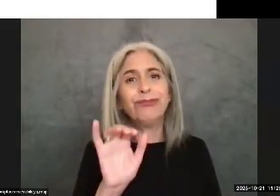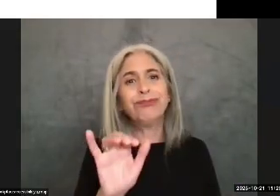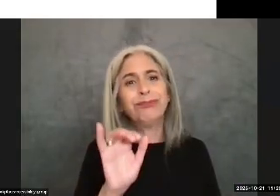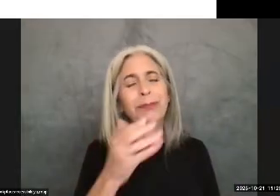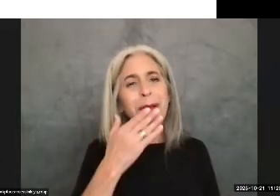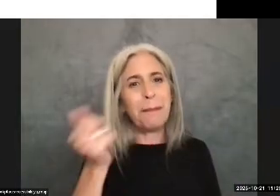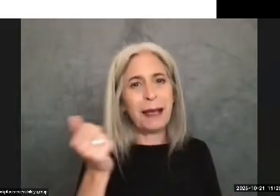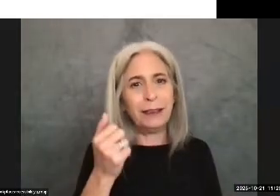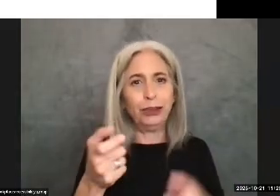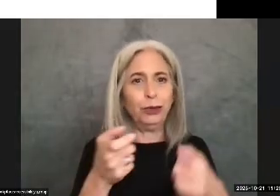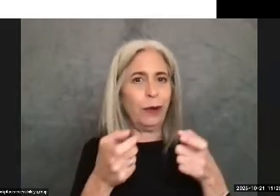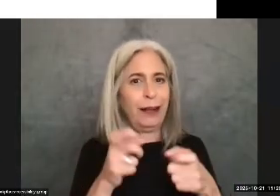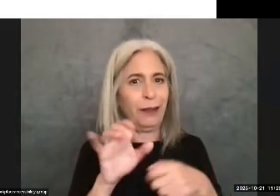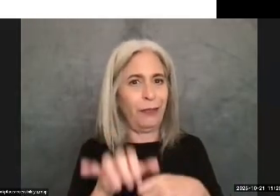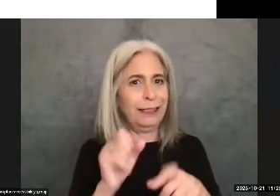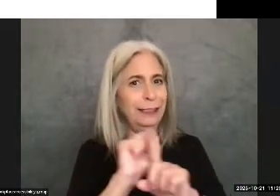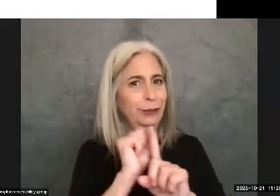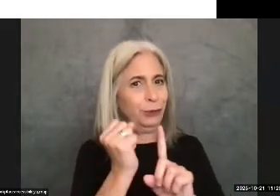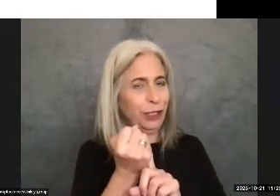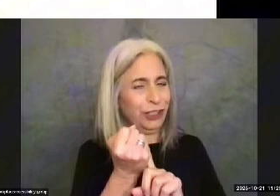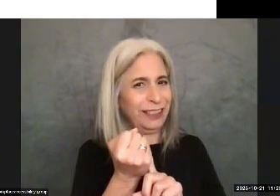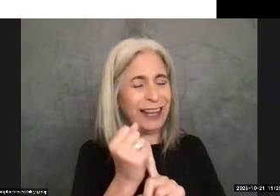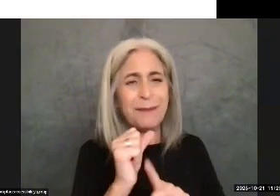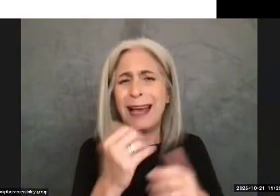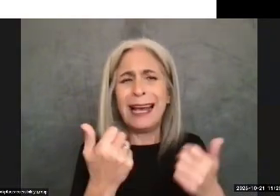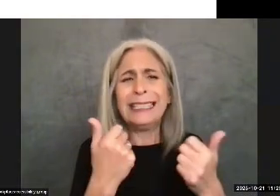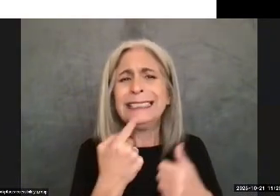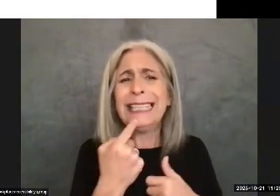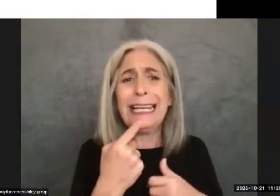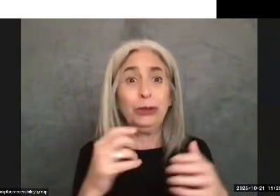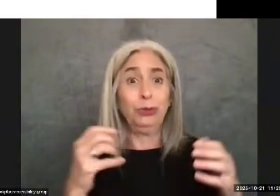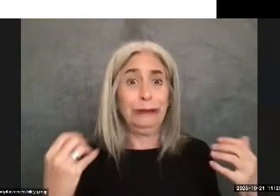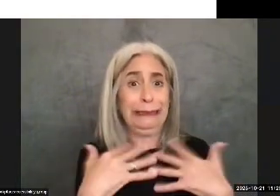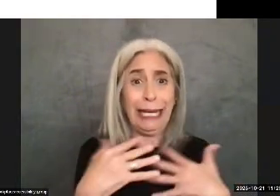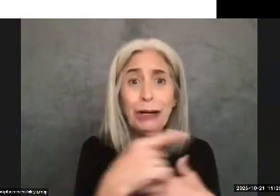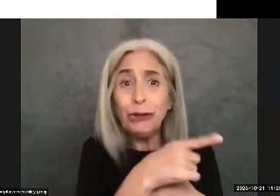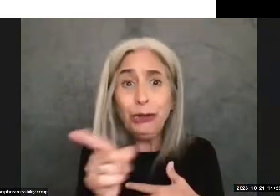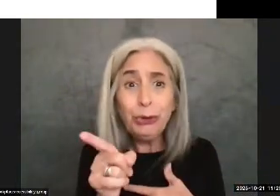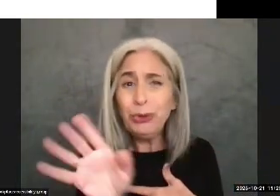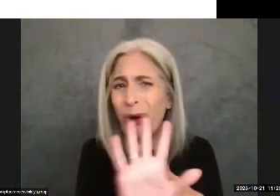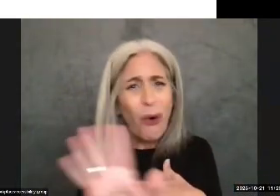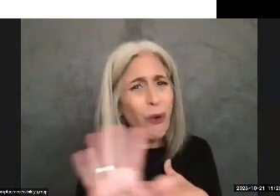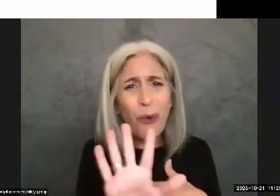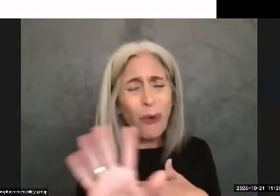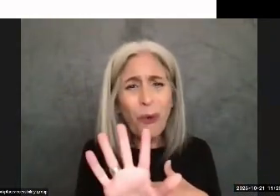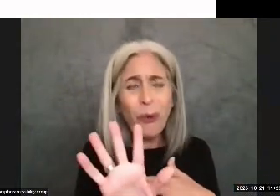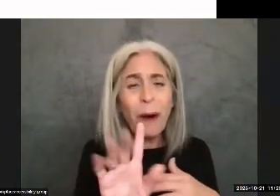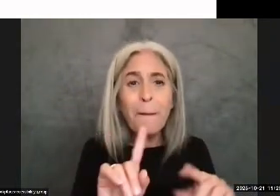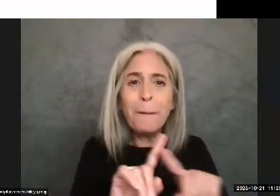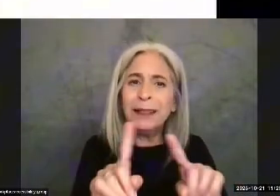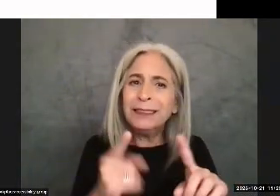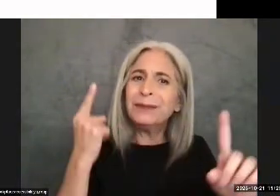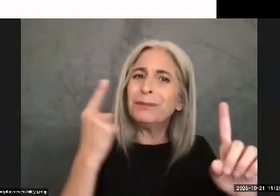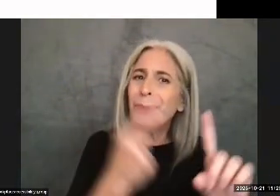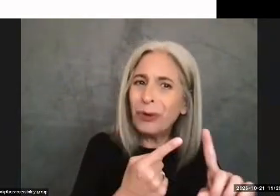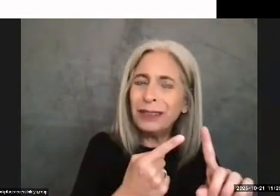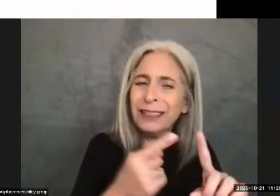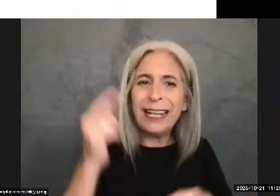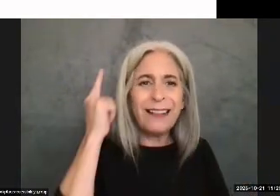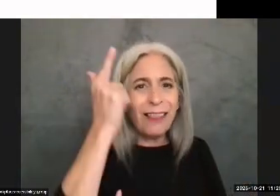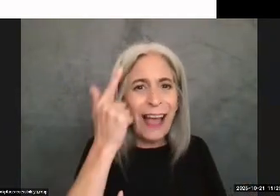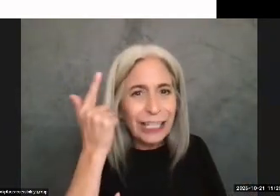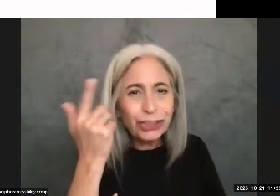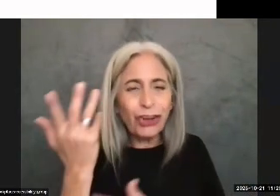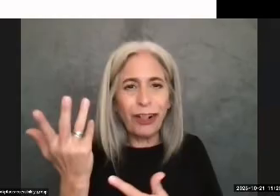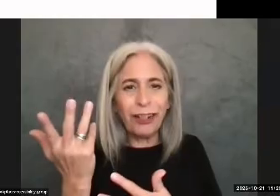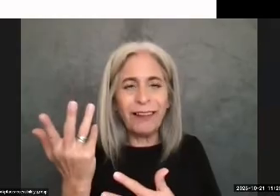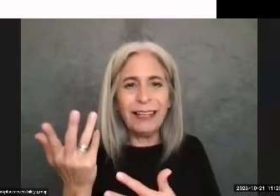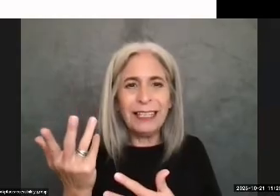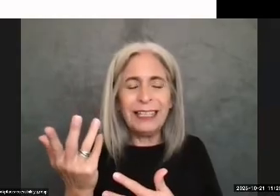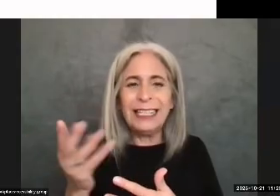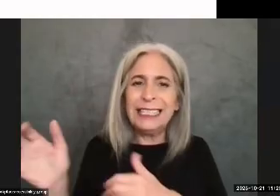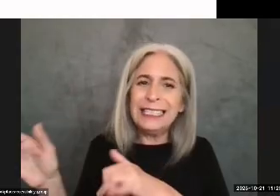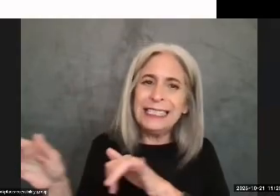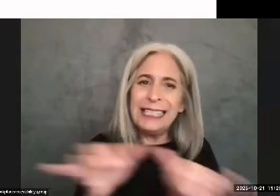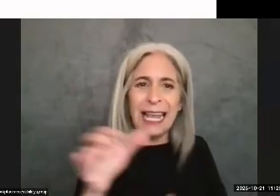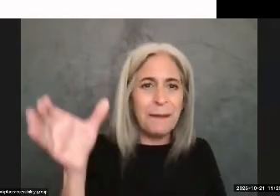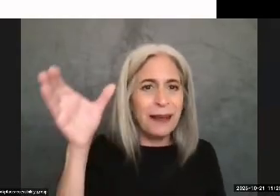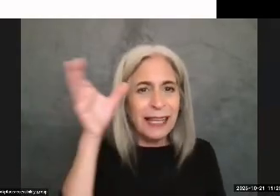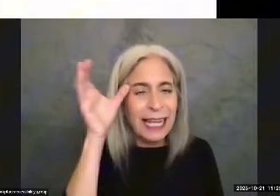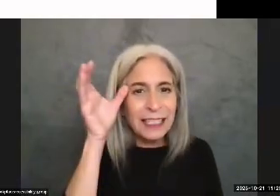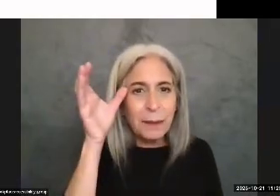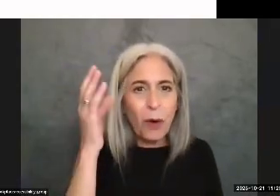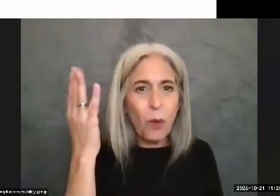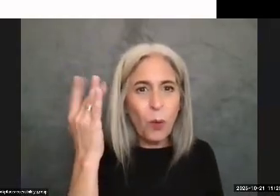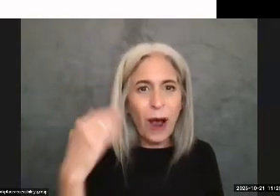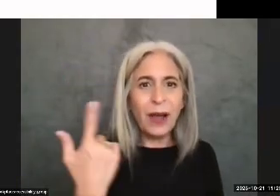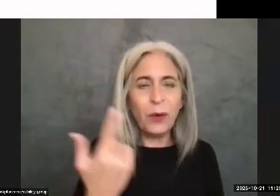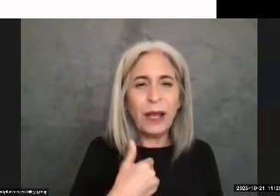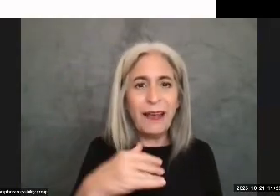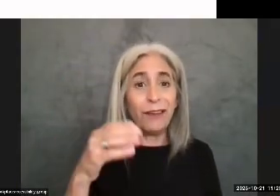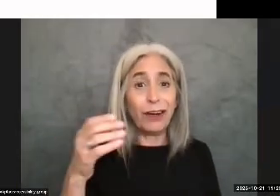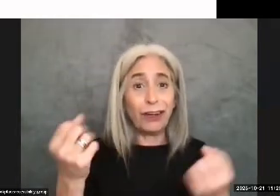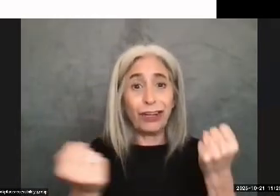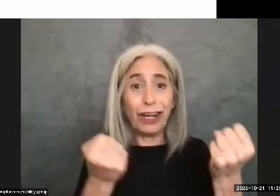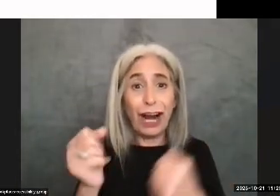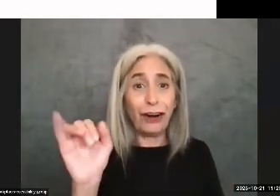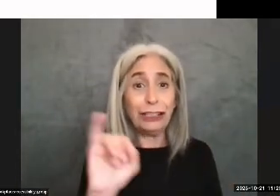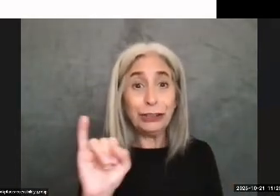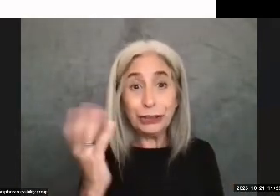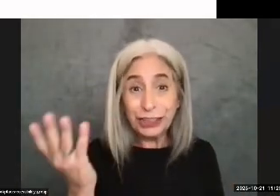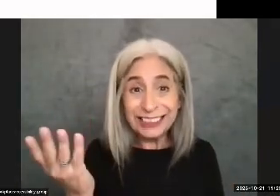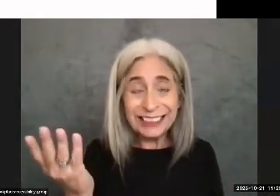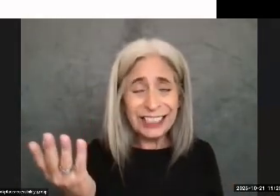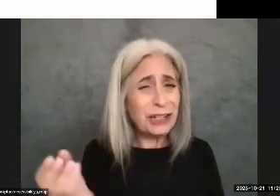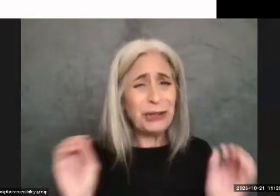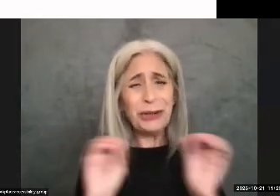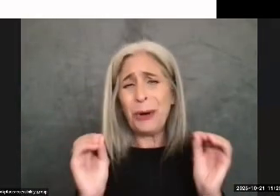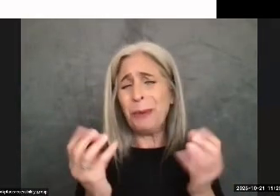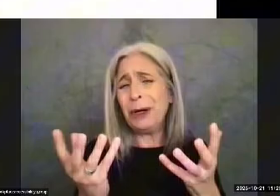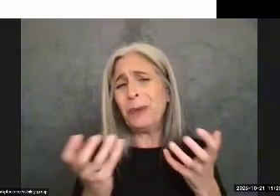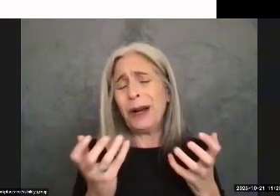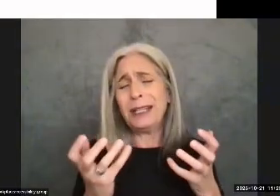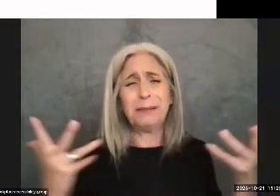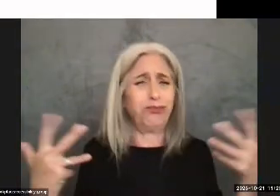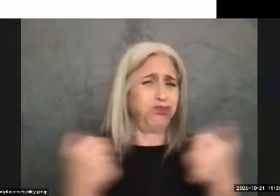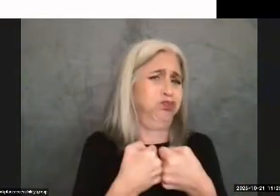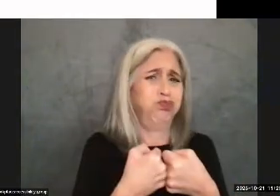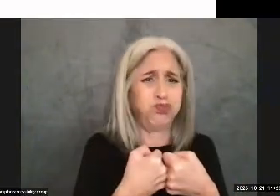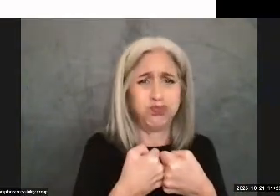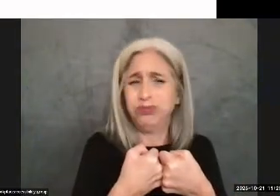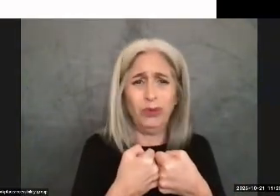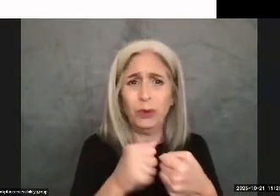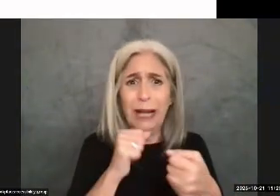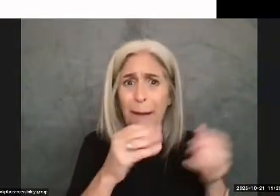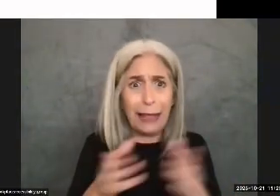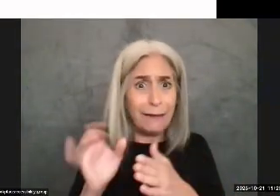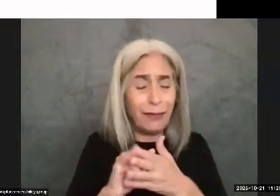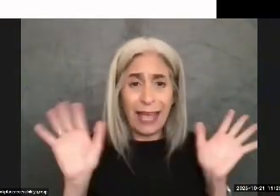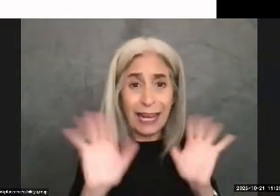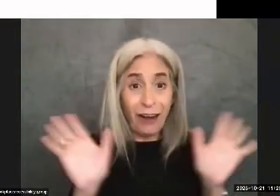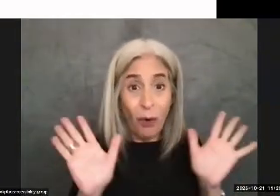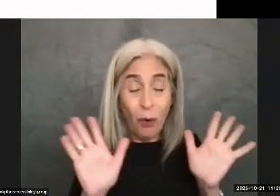Kathleen DeForest: then you'll be in a much better position to handle it. And I don't say that in a fear-mongering kind of way. It's pragmatic. It's logical. It's the same type of concept as to why we have car insurance, right? Nobody wants to be in a horrific car accident.